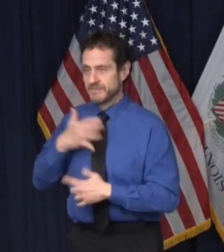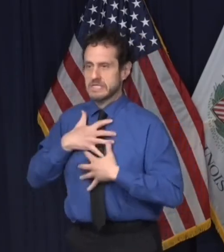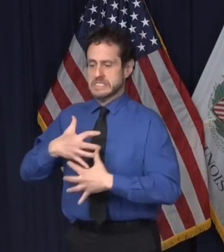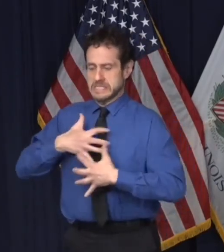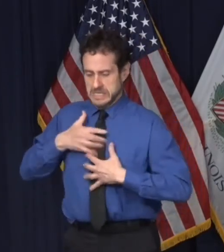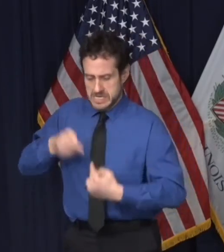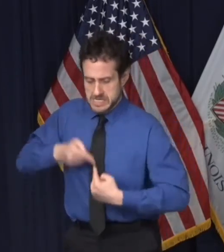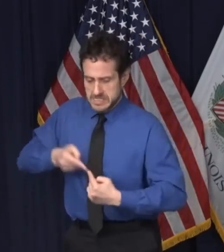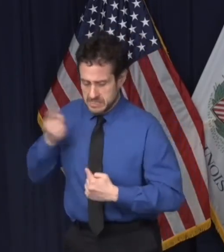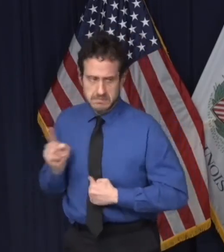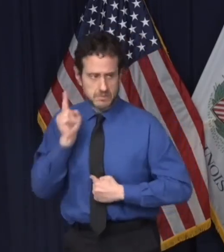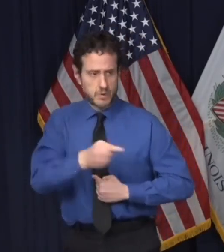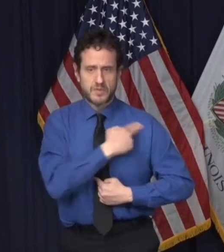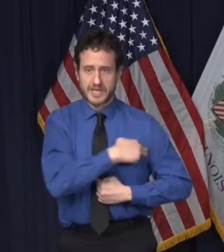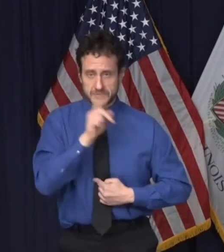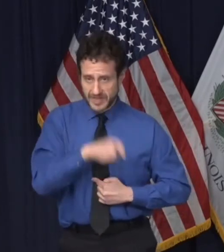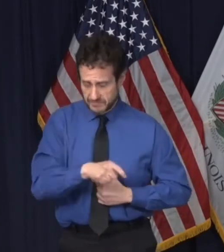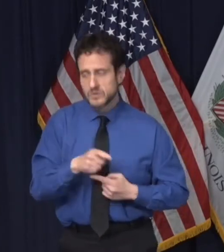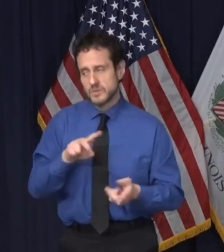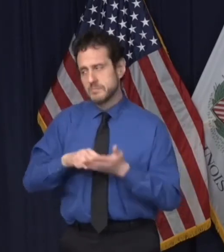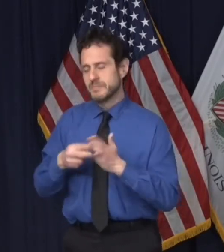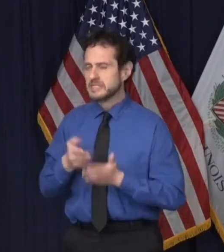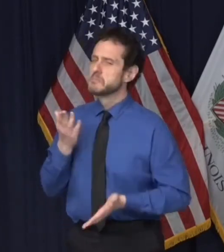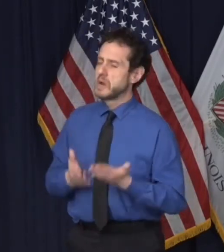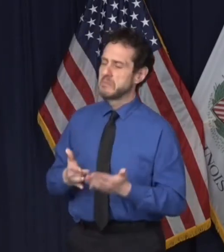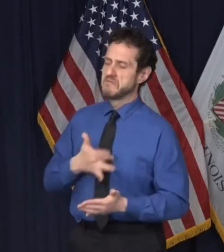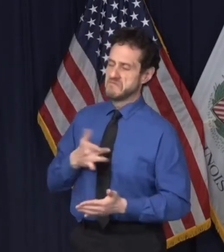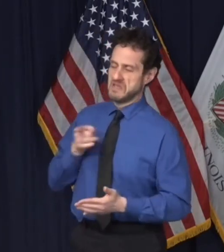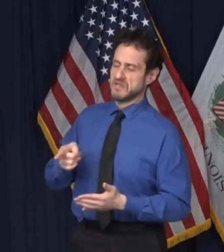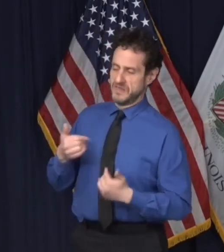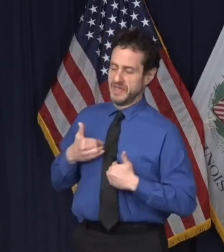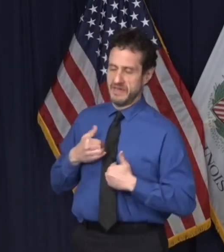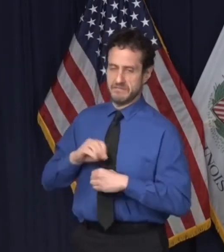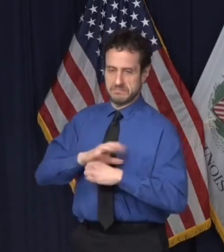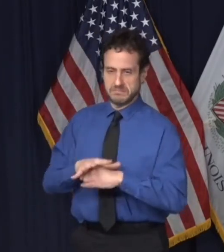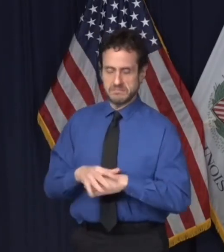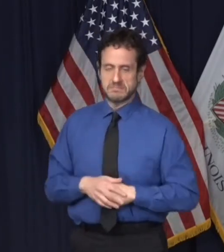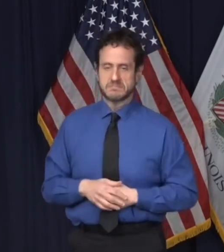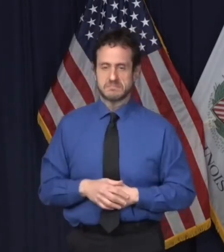NOT THEY HAVE BEEN TESTED. ON APRIL 6 THE NUMBER OF KNOWN